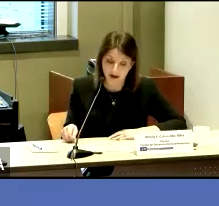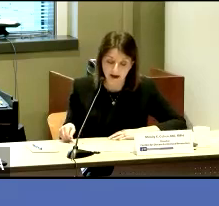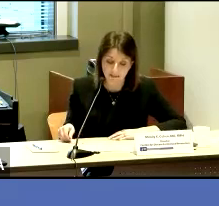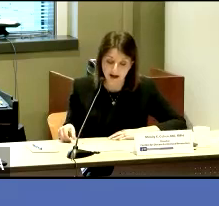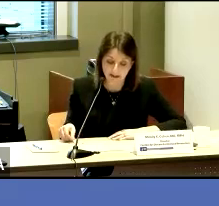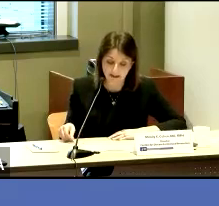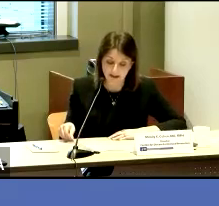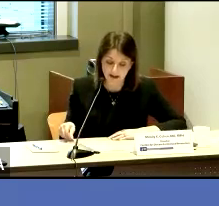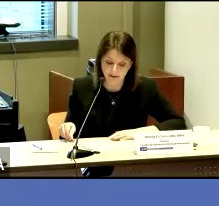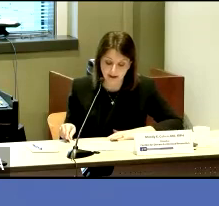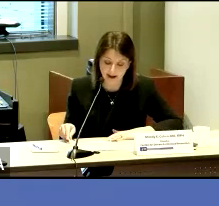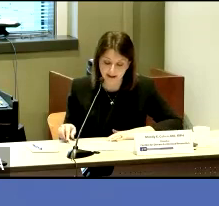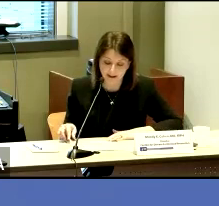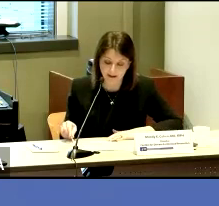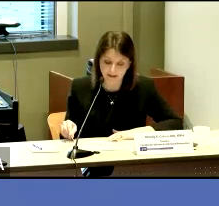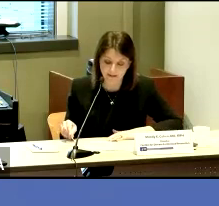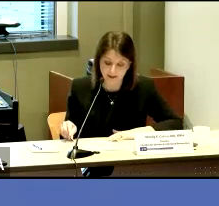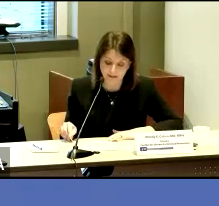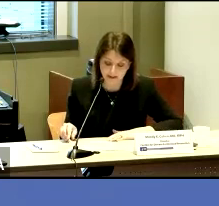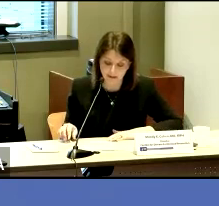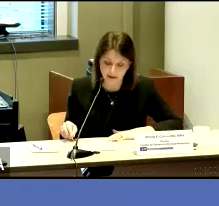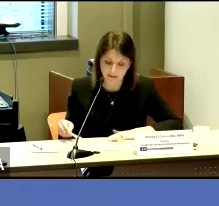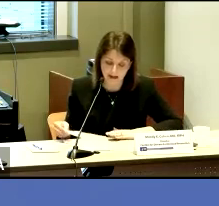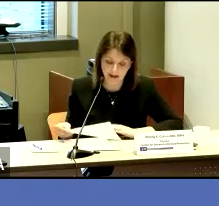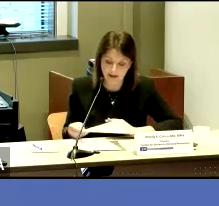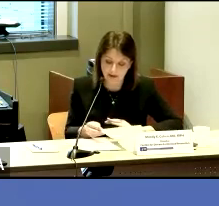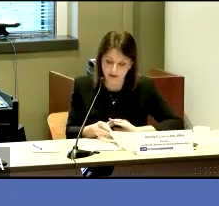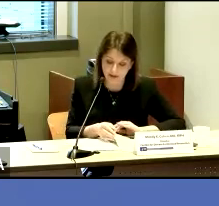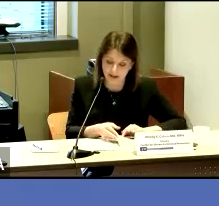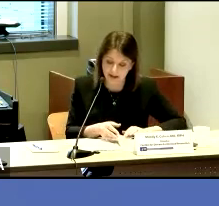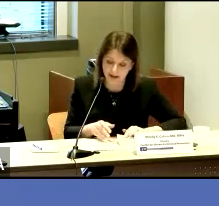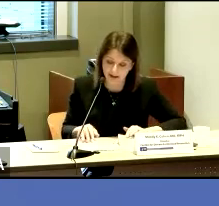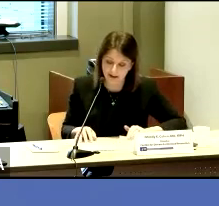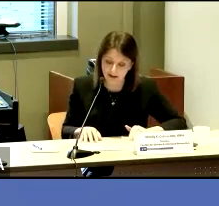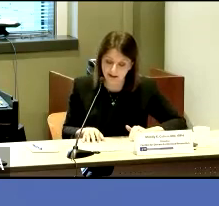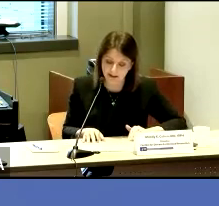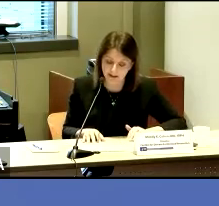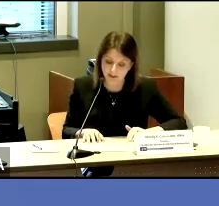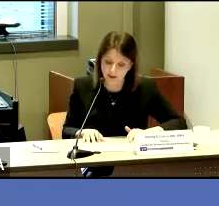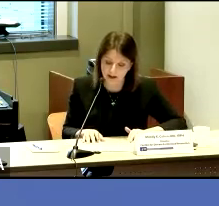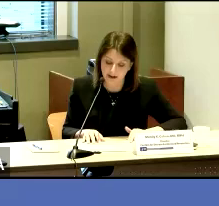So, I'm excited about the investments that we are making internally there as well.